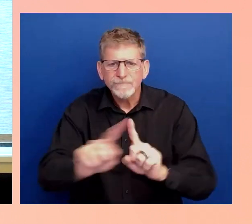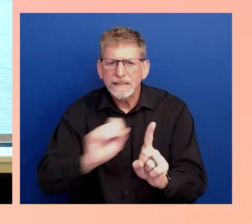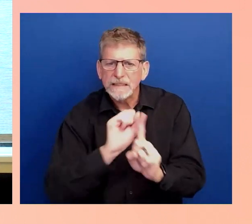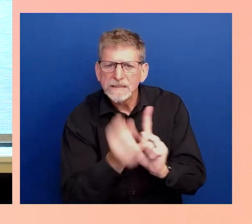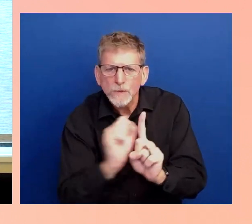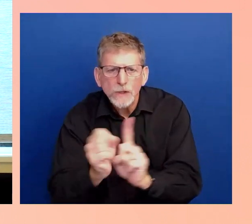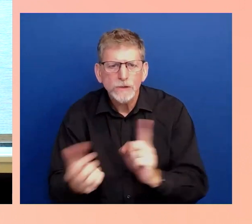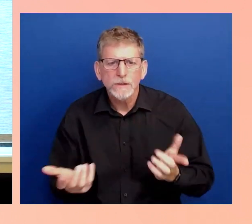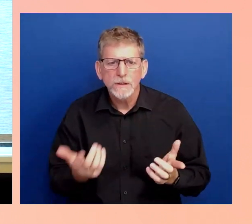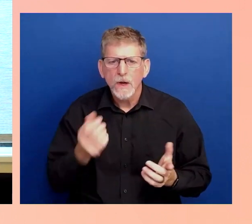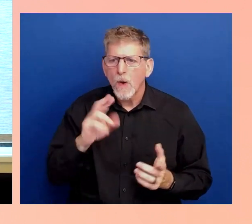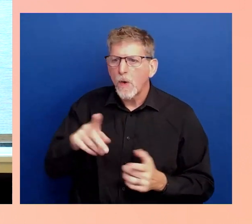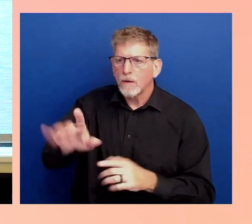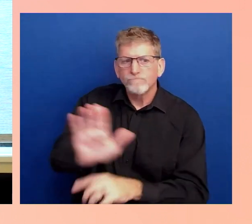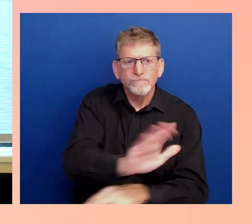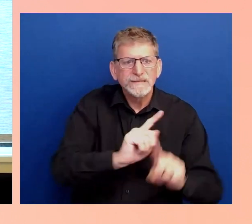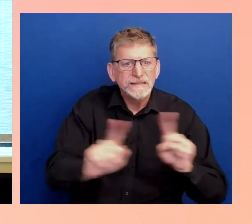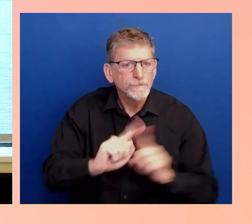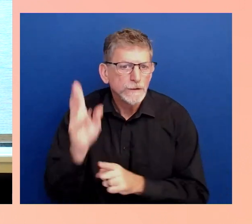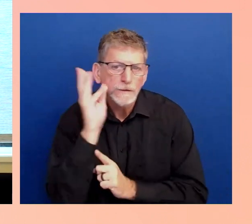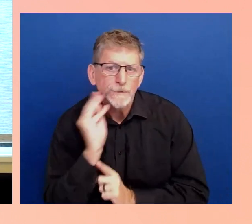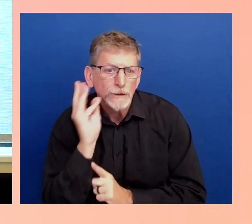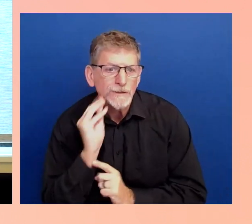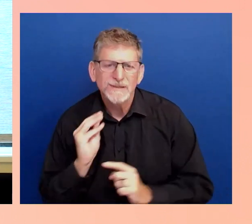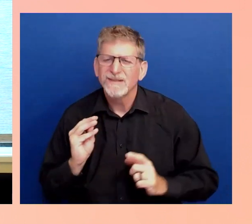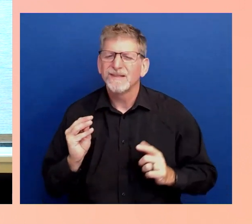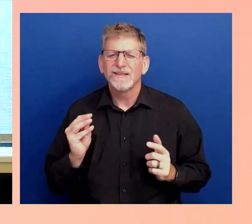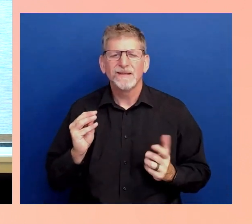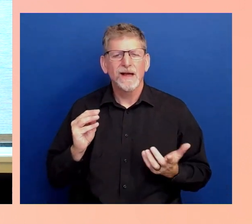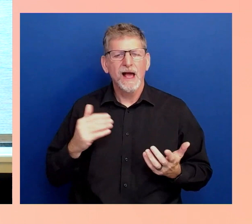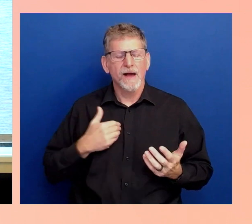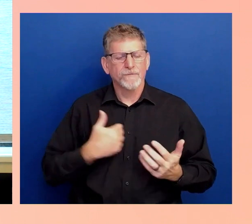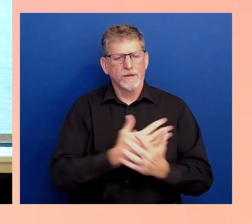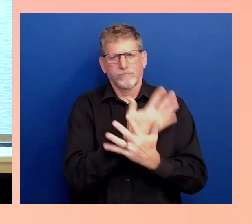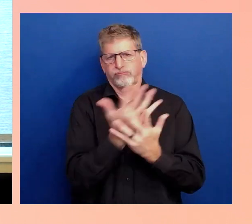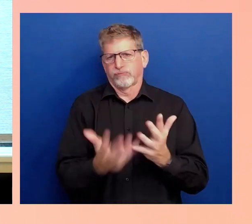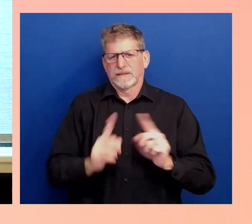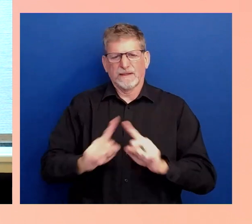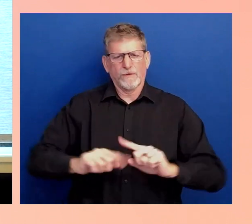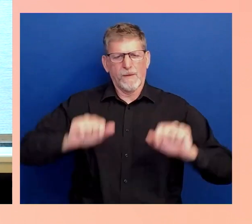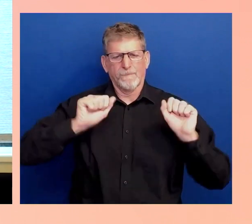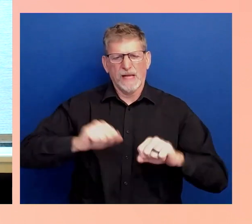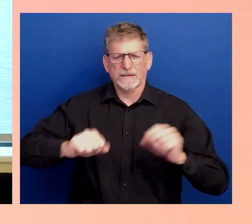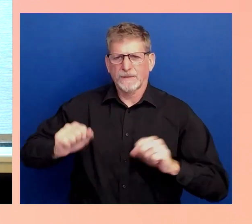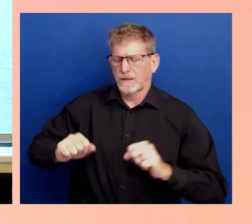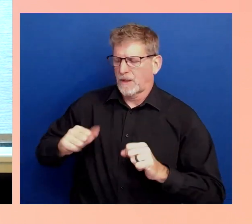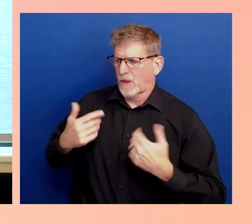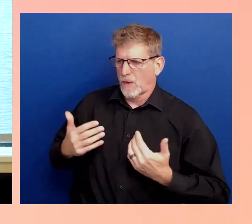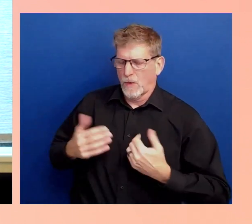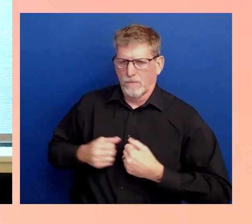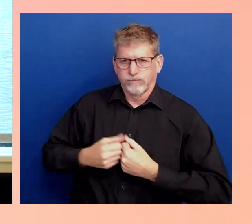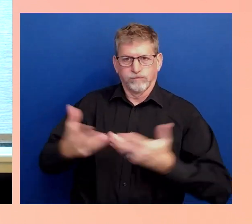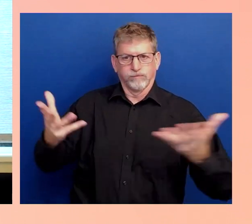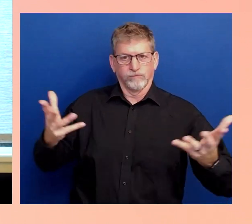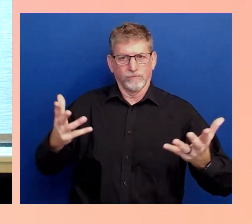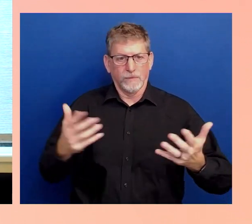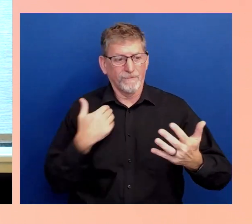then the possibilities really unlock to create much more equitable experiences for everyone.